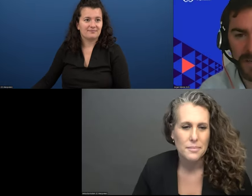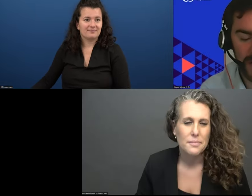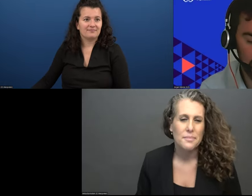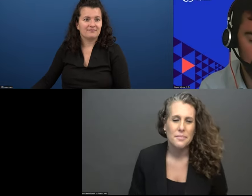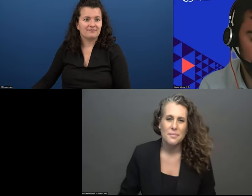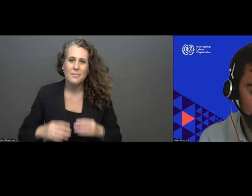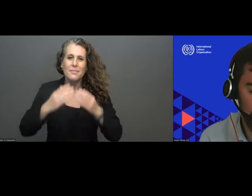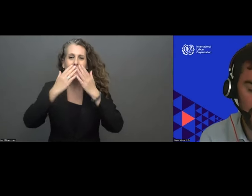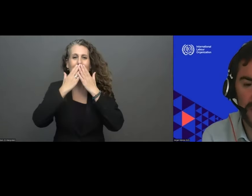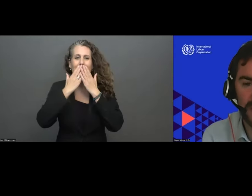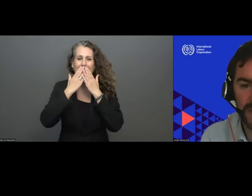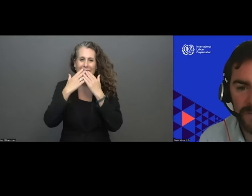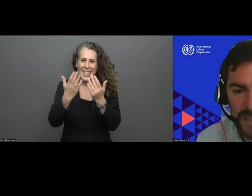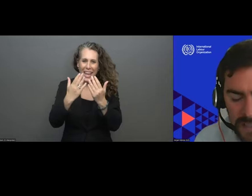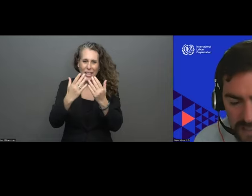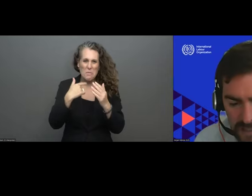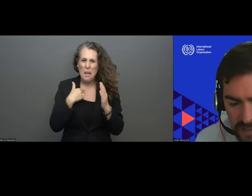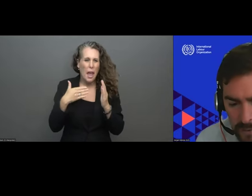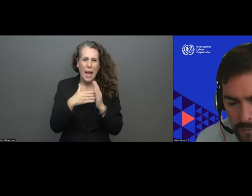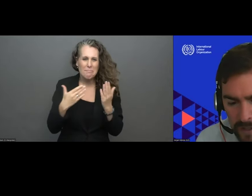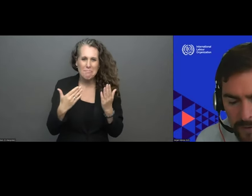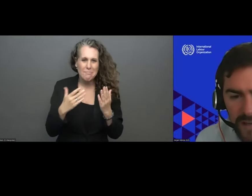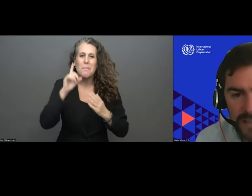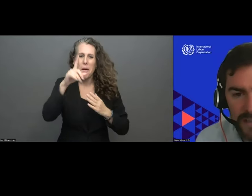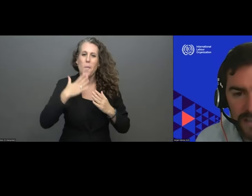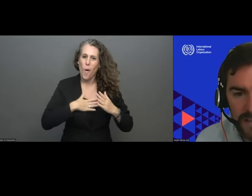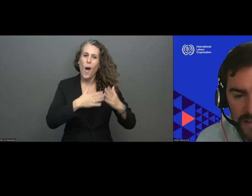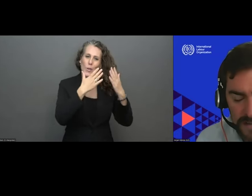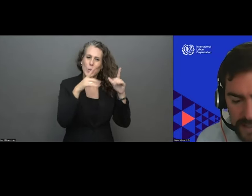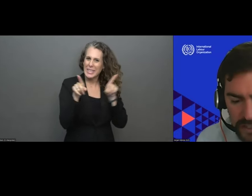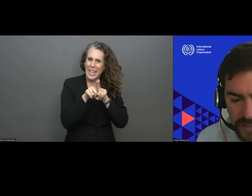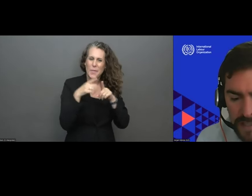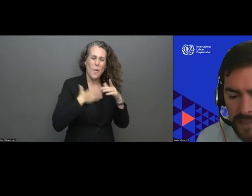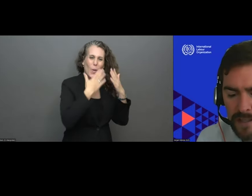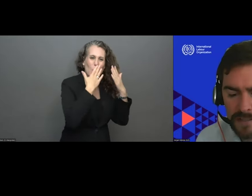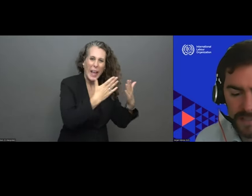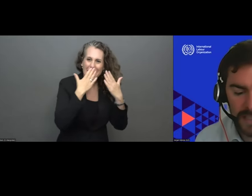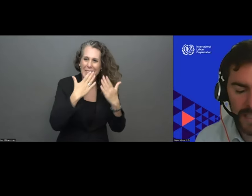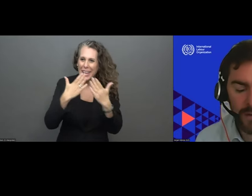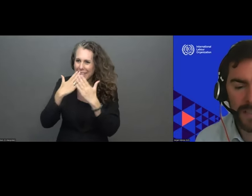my gratitude to the speakers who were with us in this session and I think it's, it also